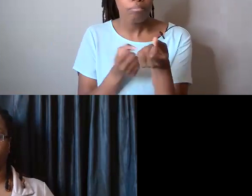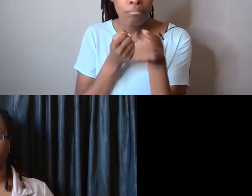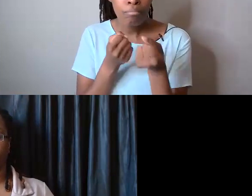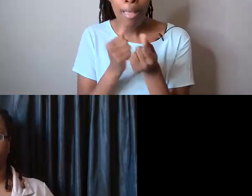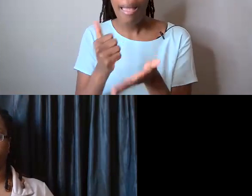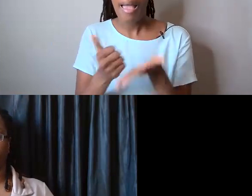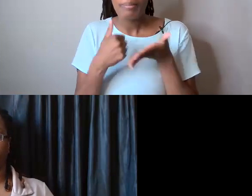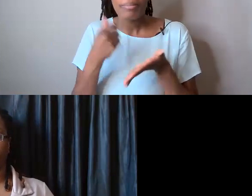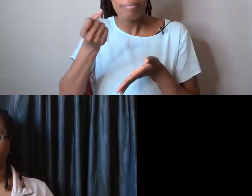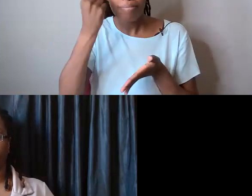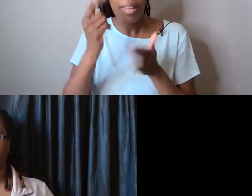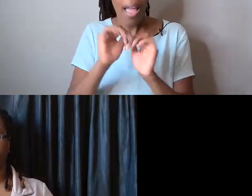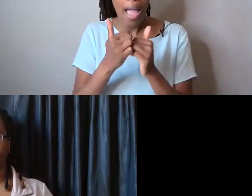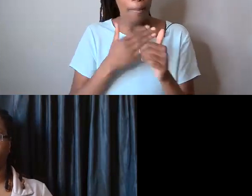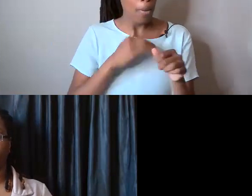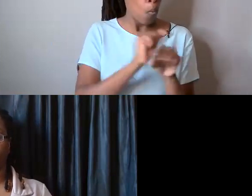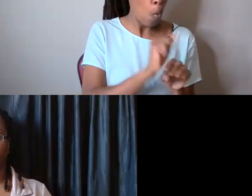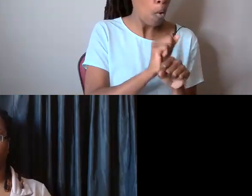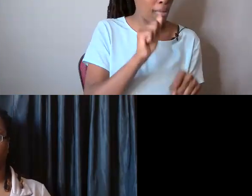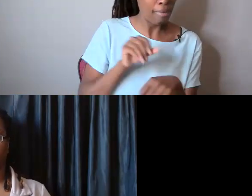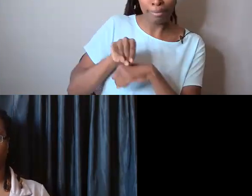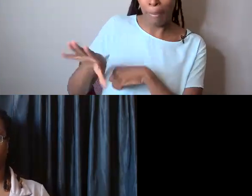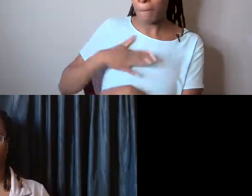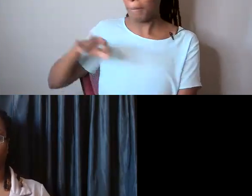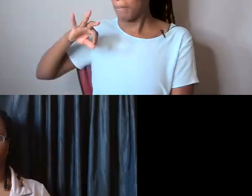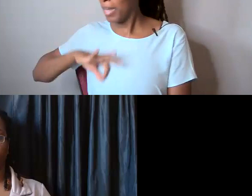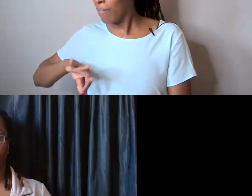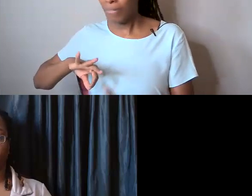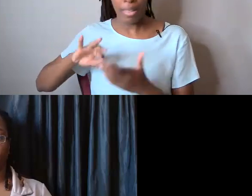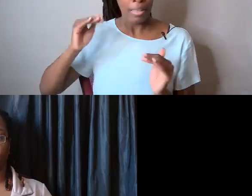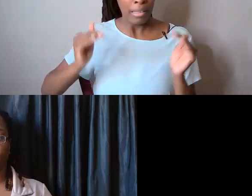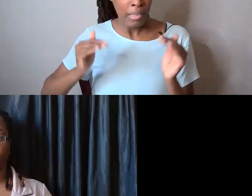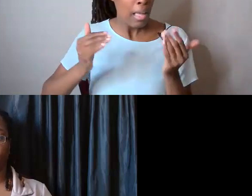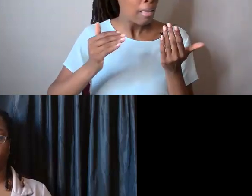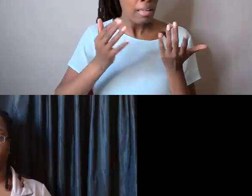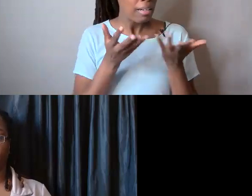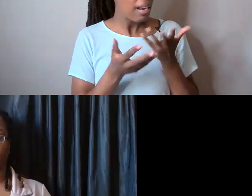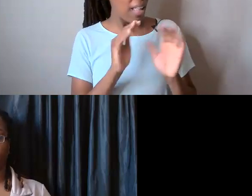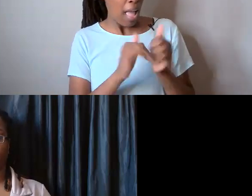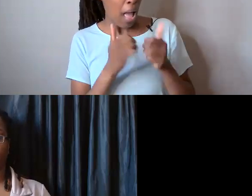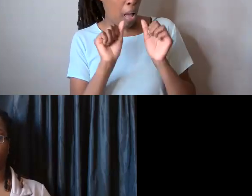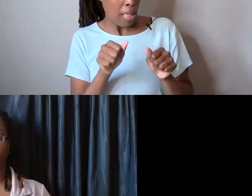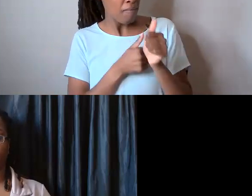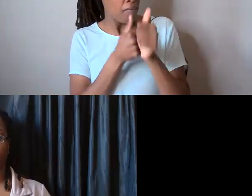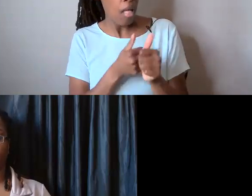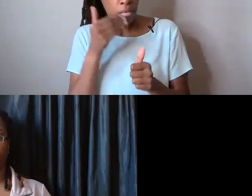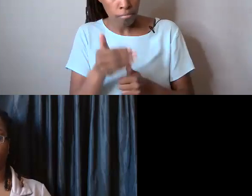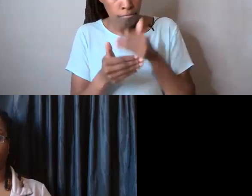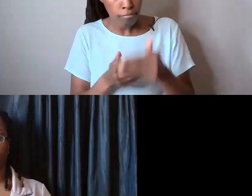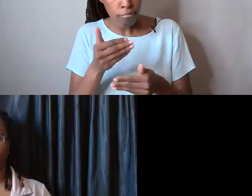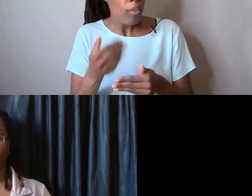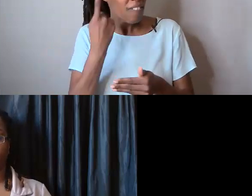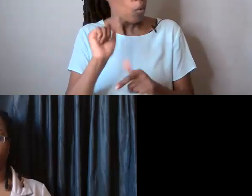work will affect benefits, how to follow the steps that I'll be sharing around reporting,